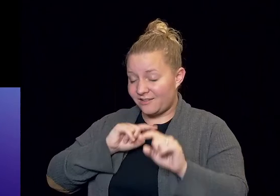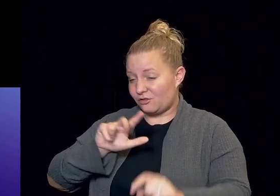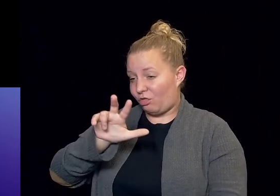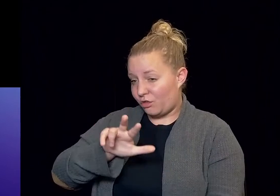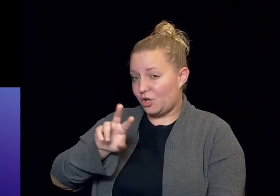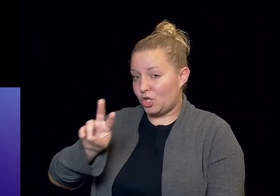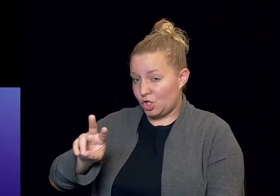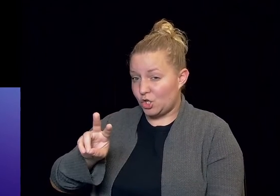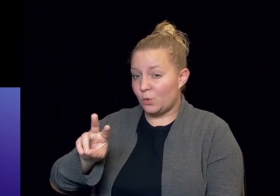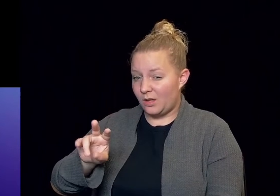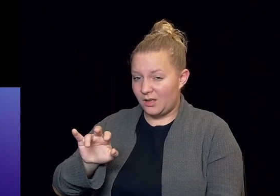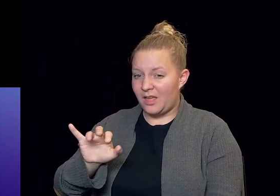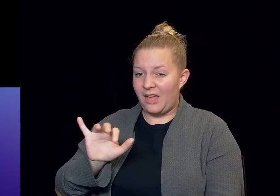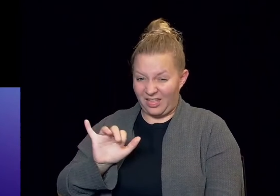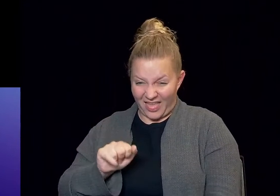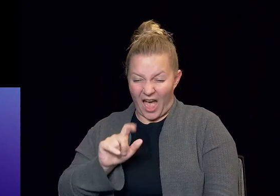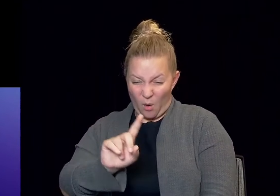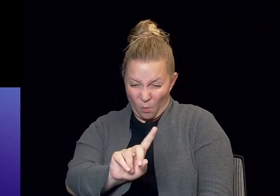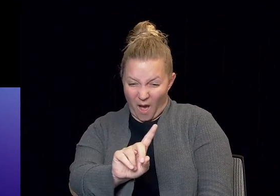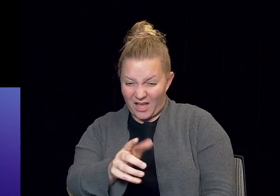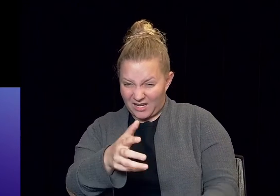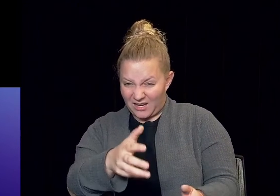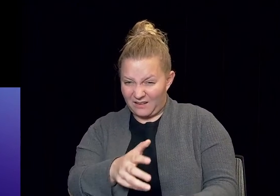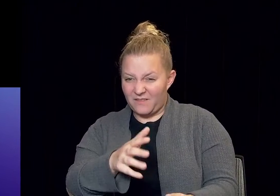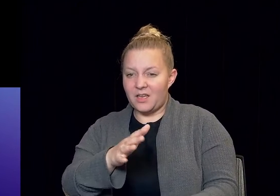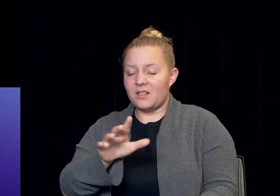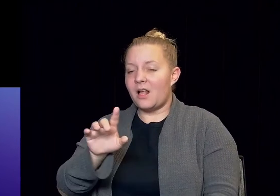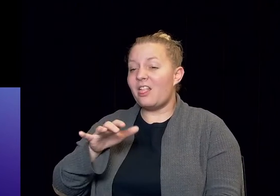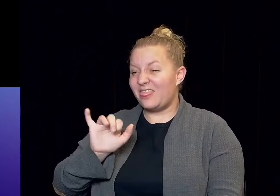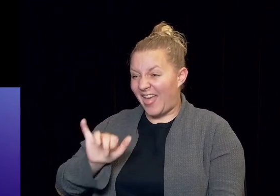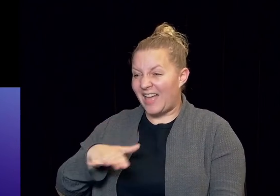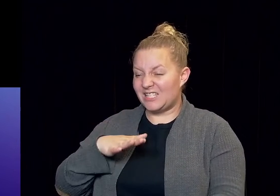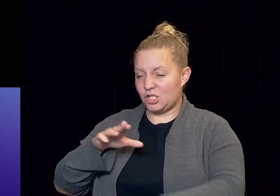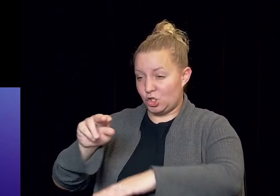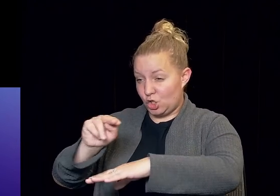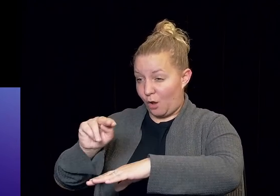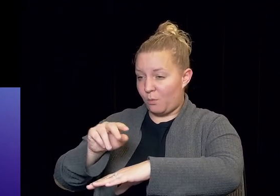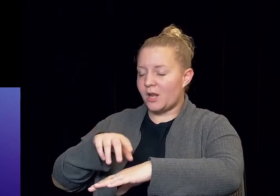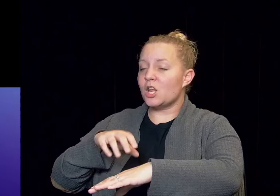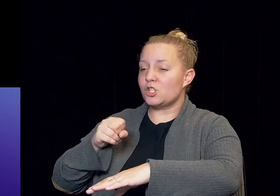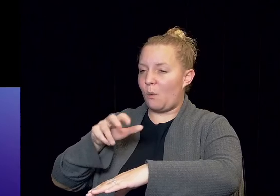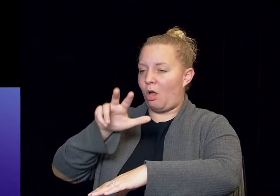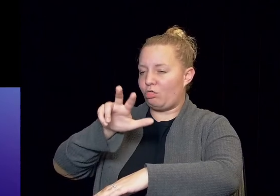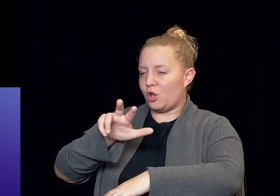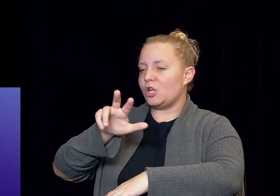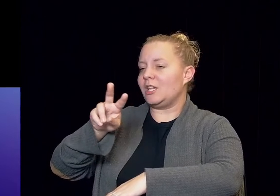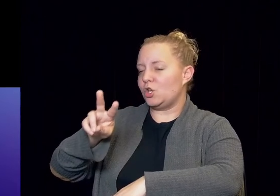numerator so and 1/5 pounds. And, I know all of this has to be positive because the dog can't